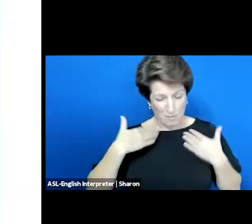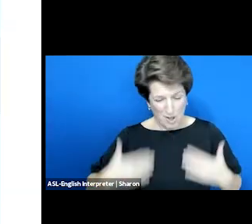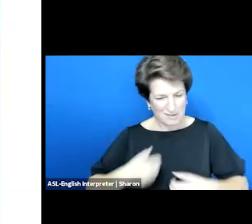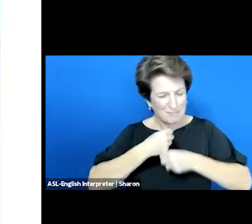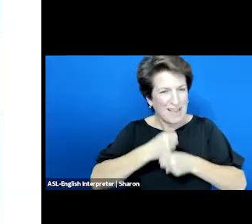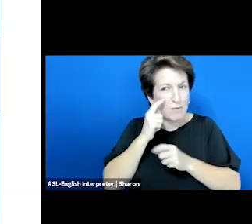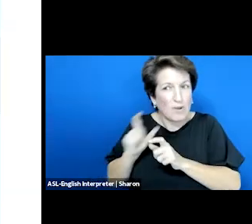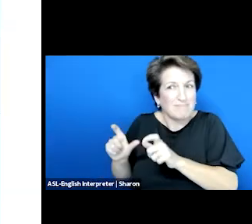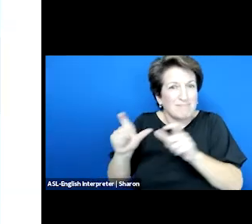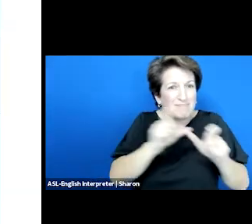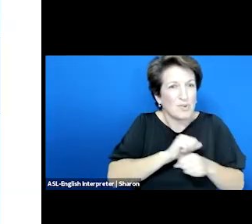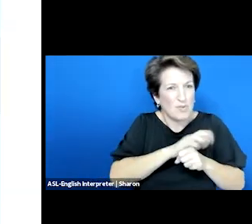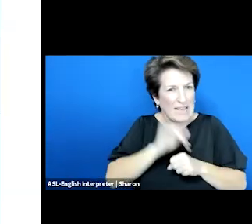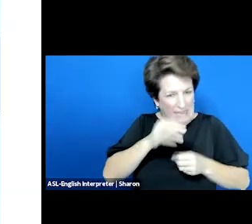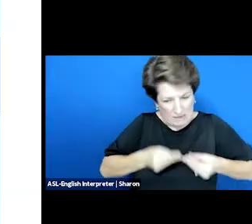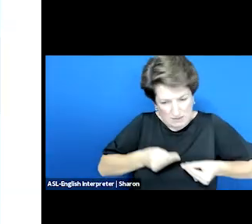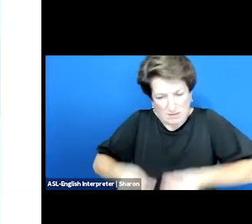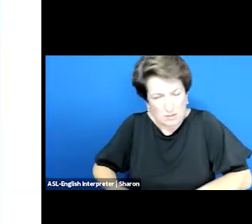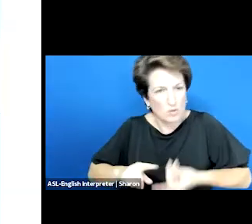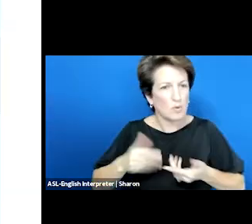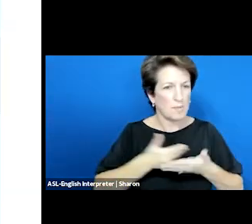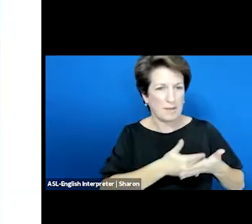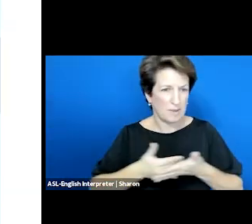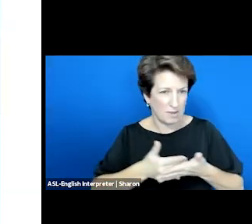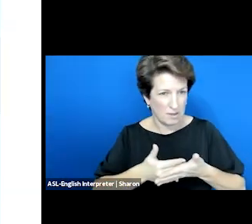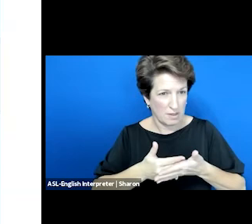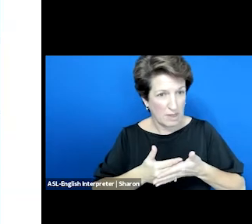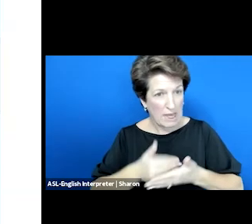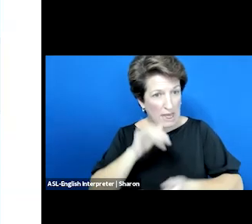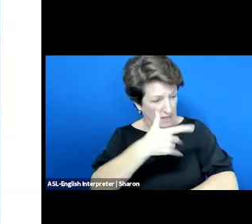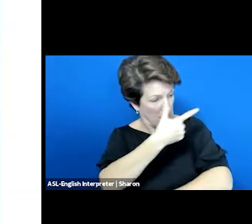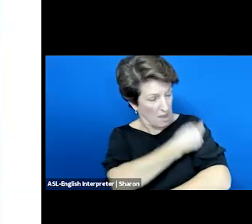risks. There has been data that has been collected